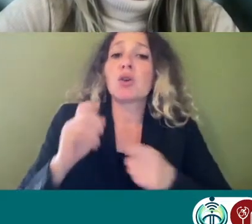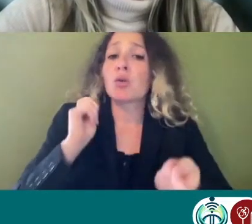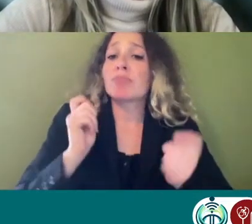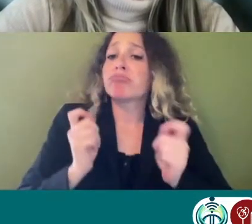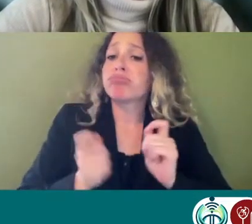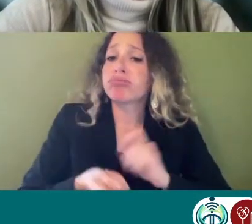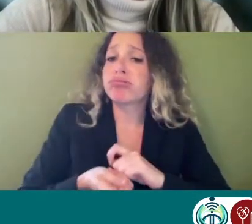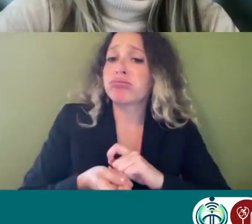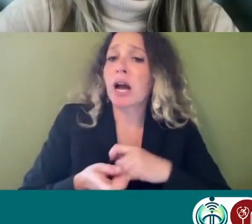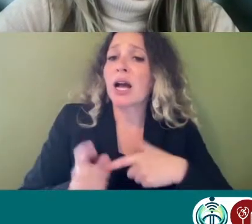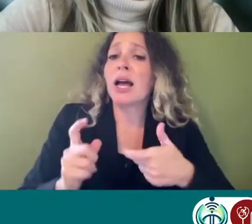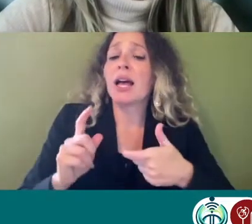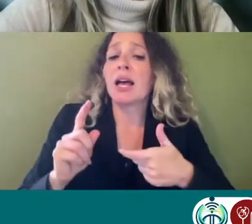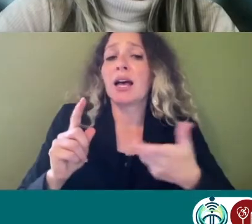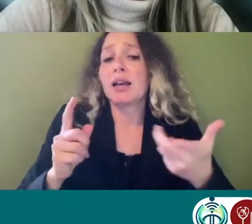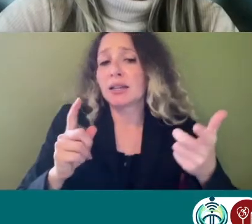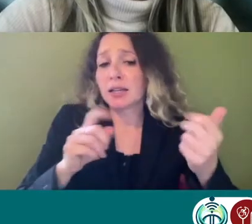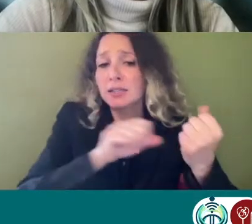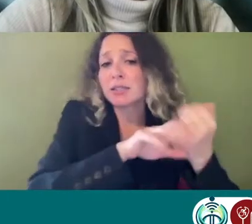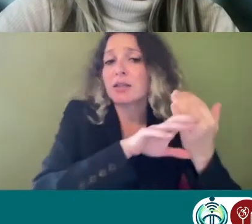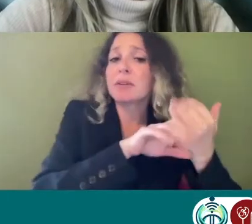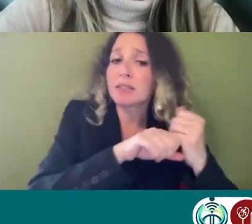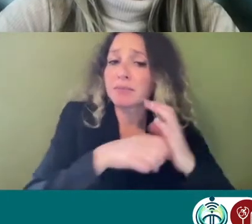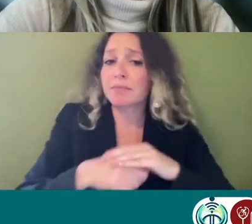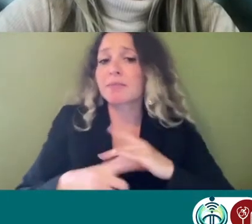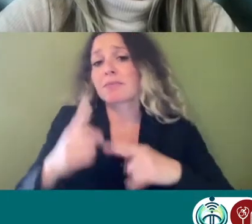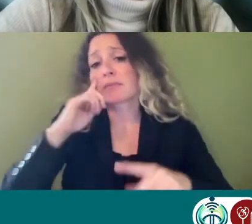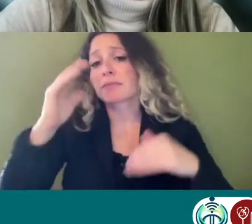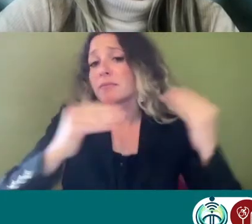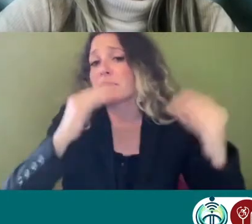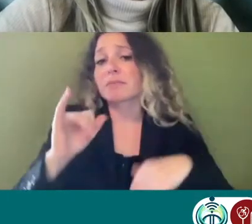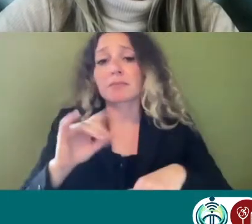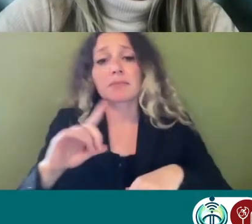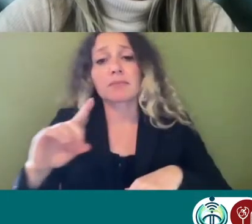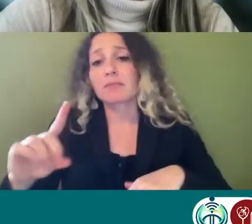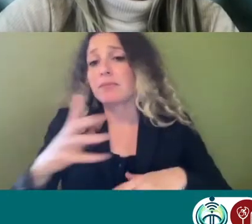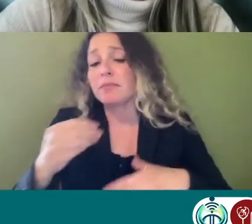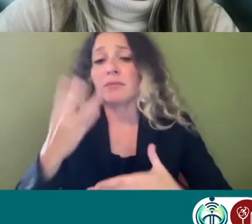healthcare needs of adults with IDD and autism, as well as easy to use plain language tools for